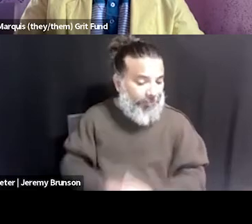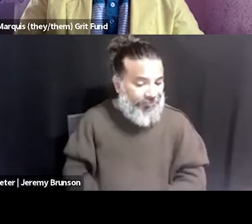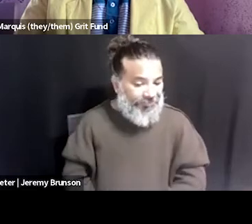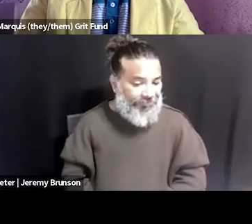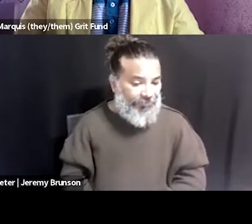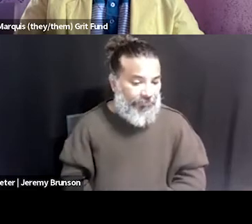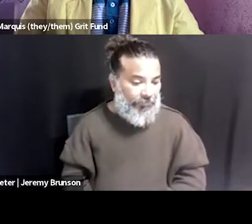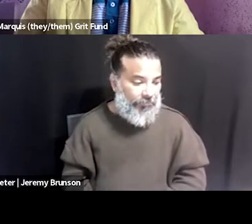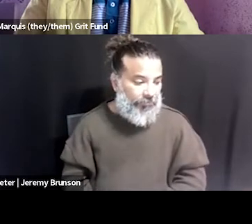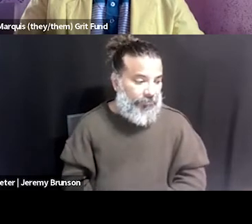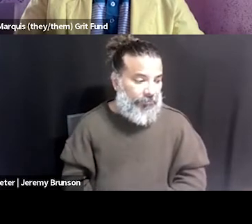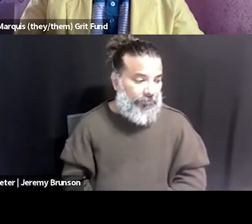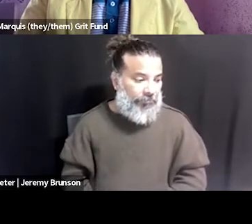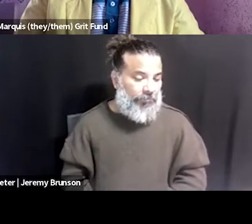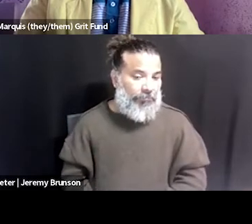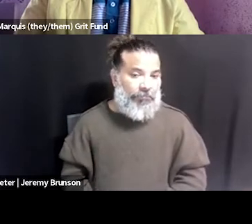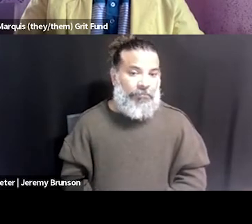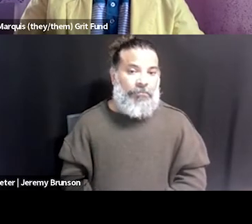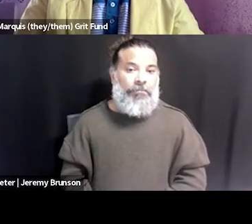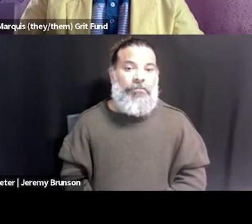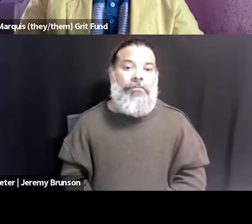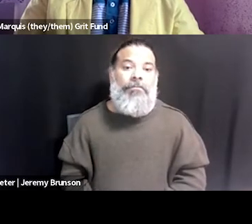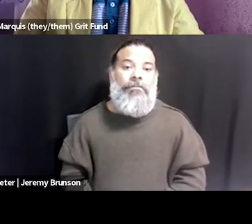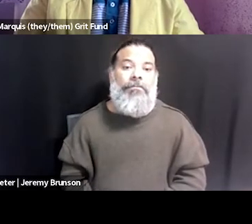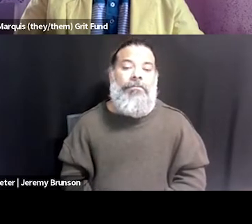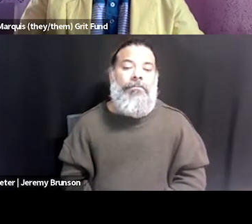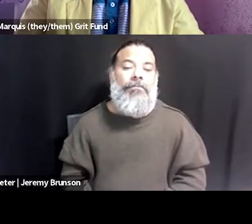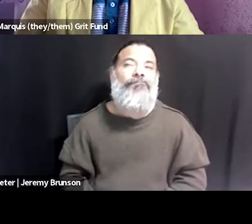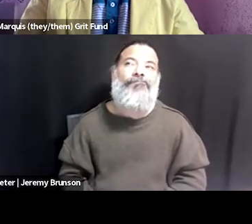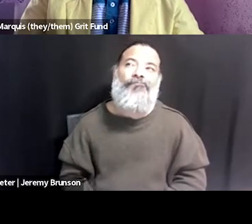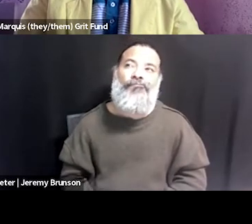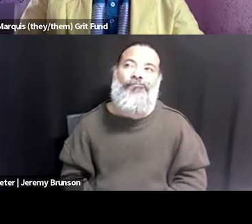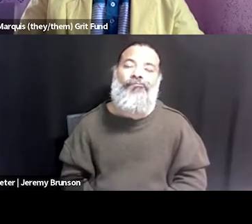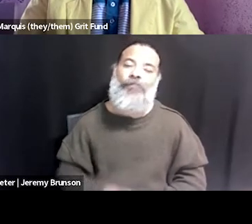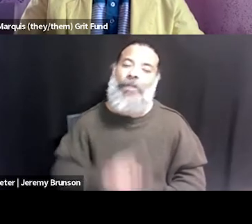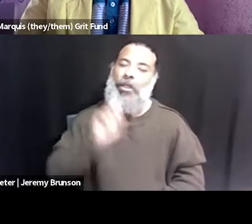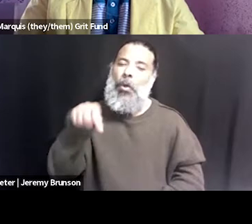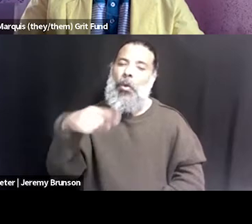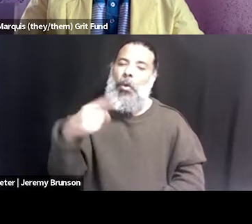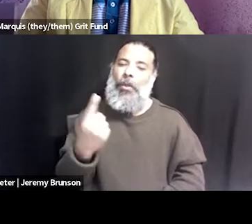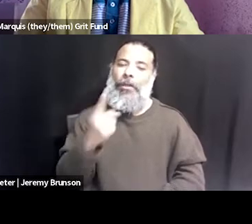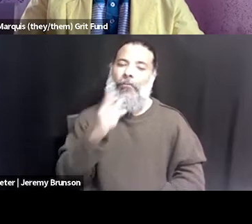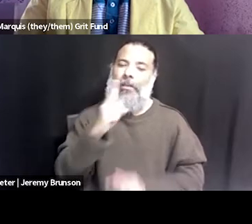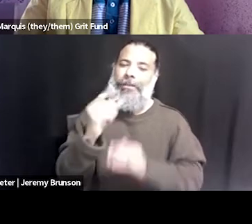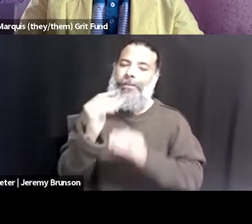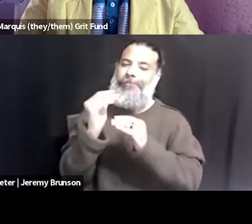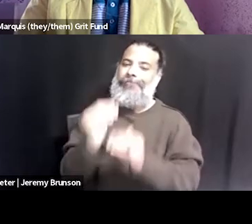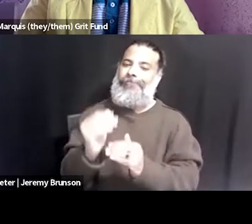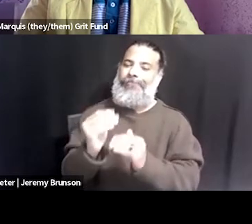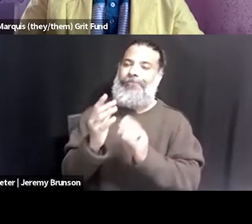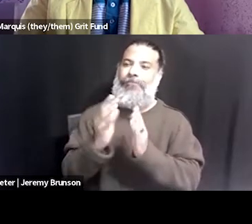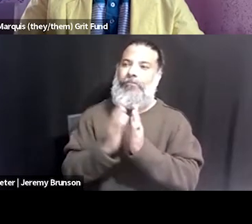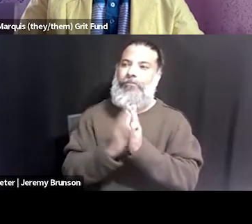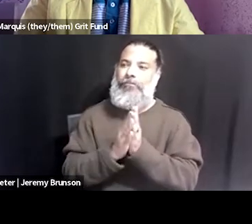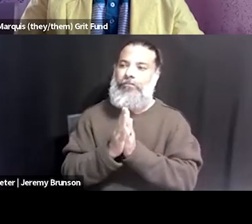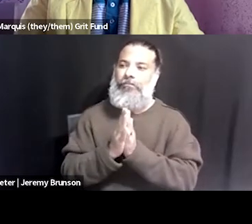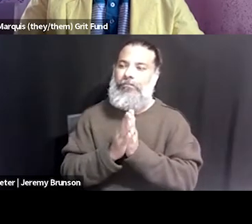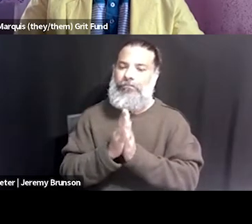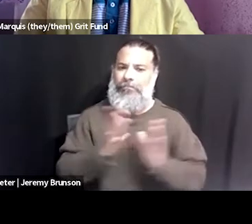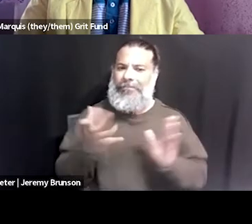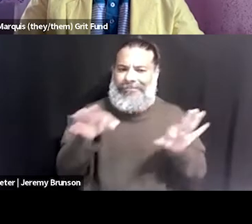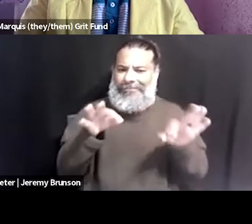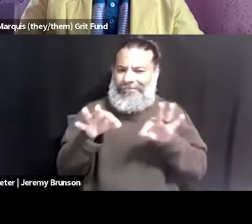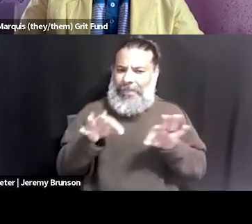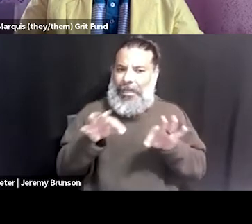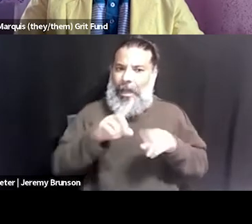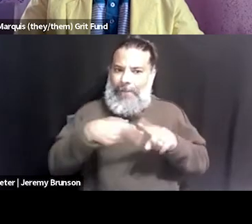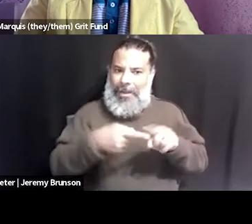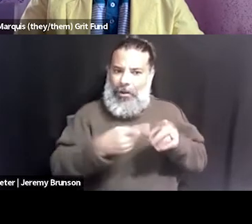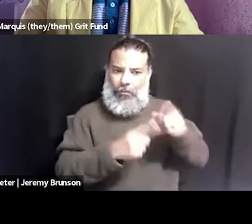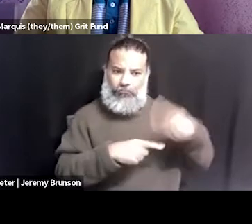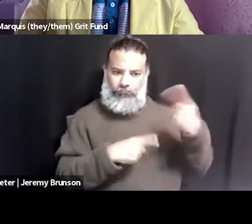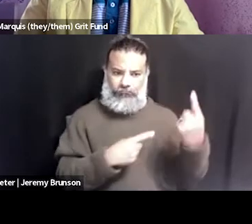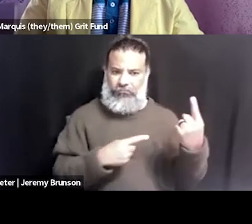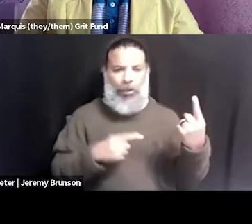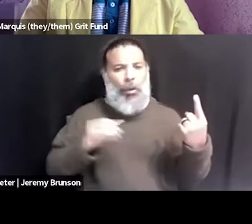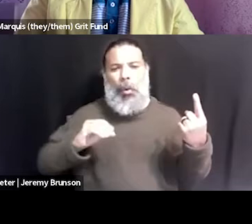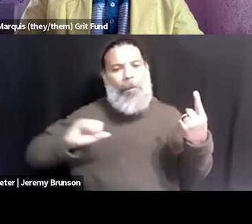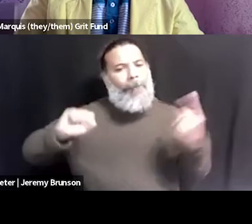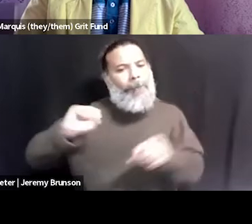And the only really prohibitions on proposals beyond what I said about incorporated entities,